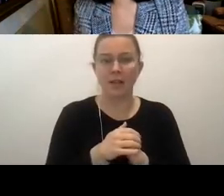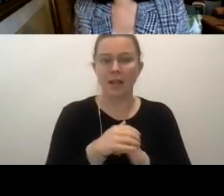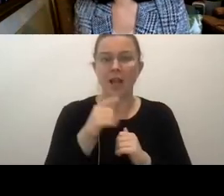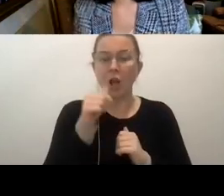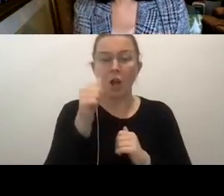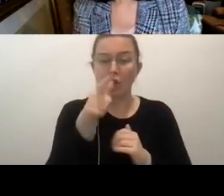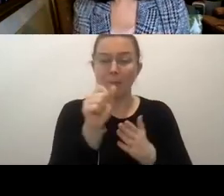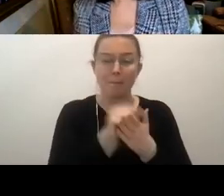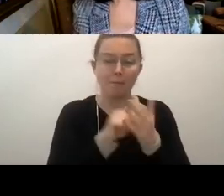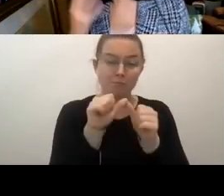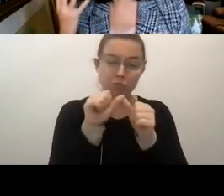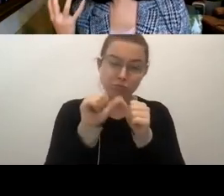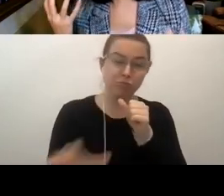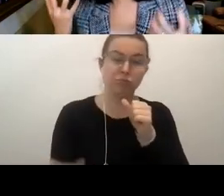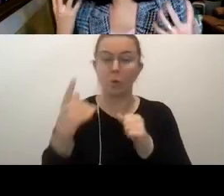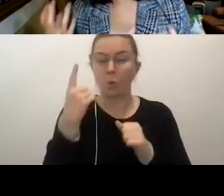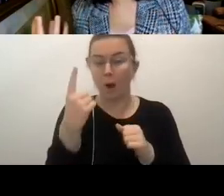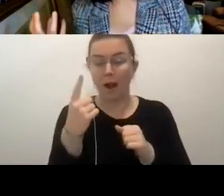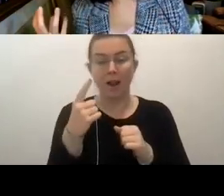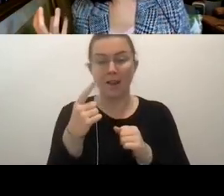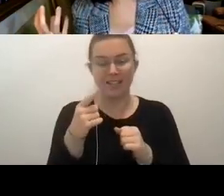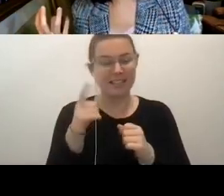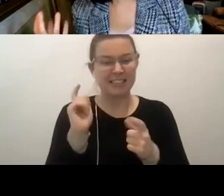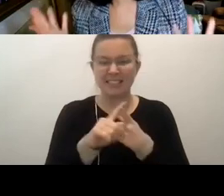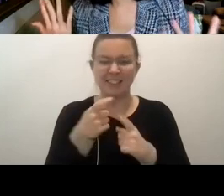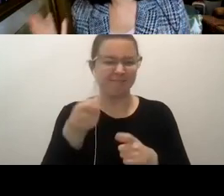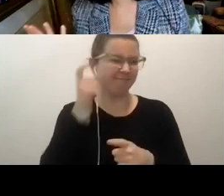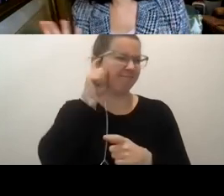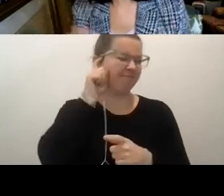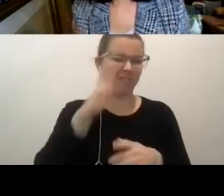one, it still feels weird. It's weird!